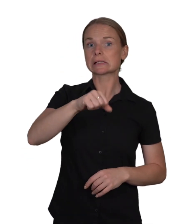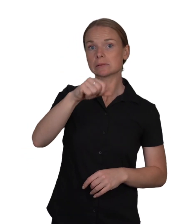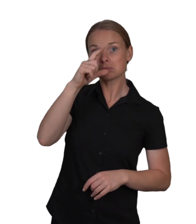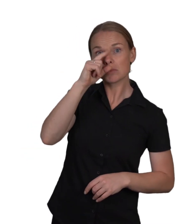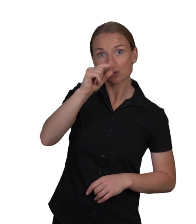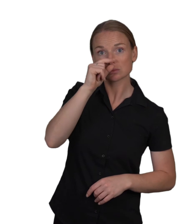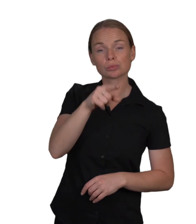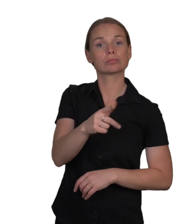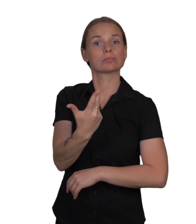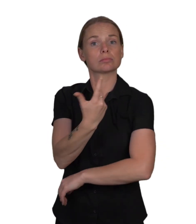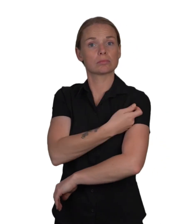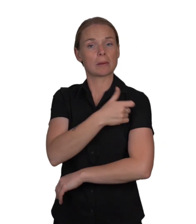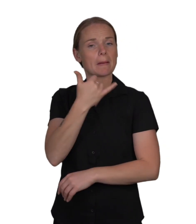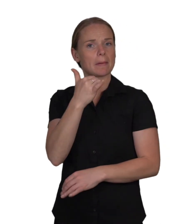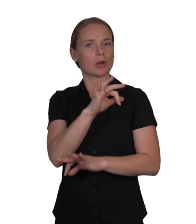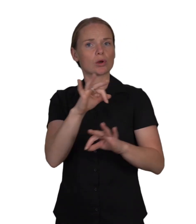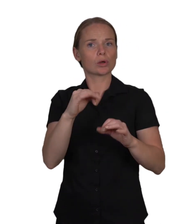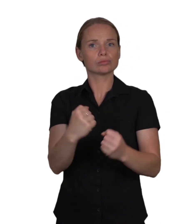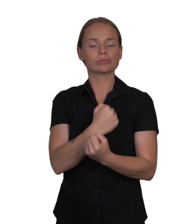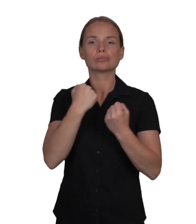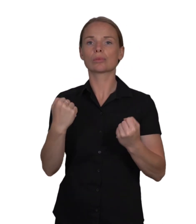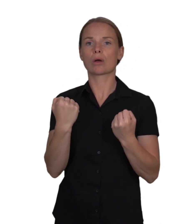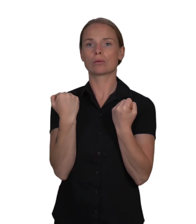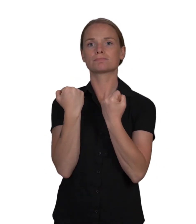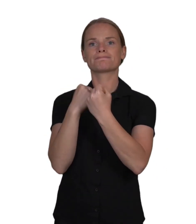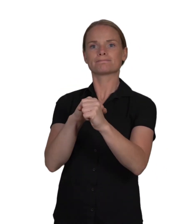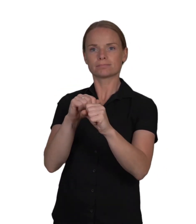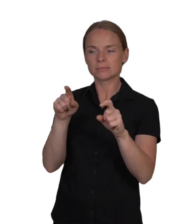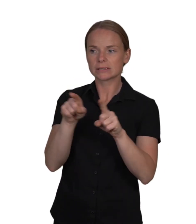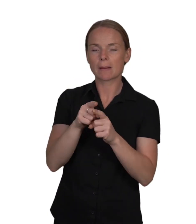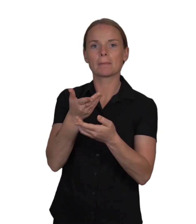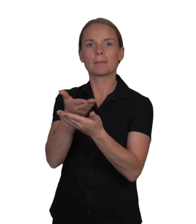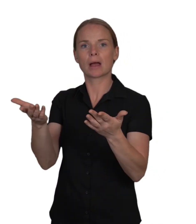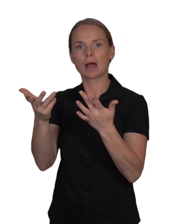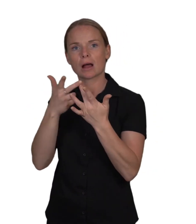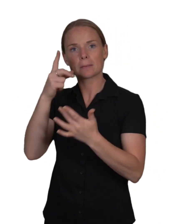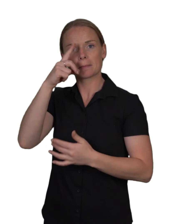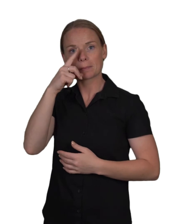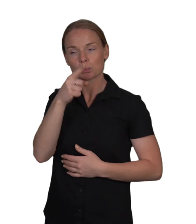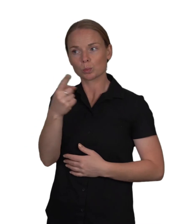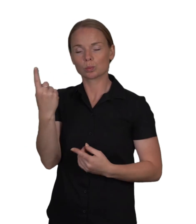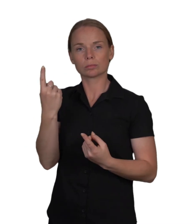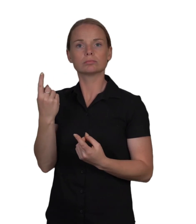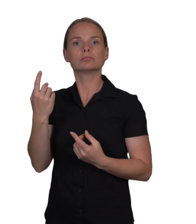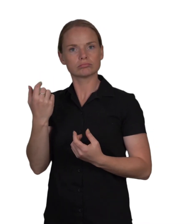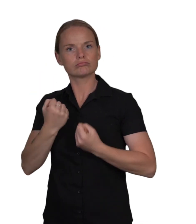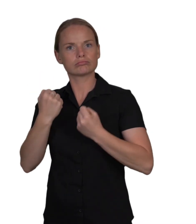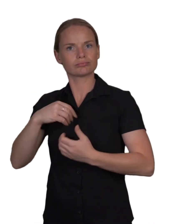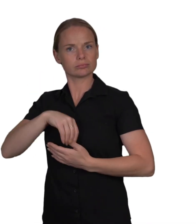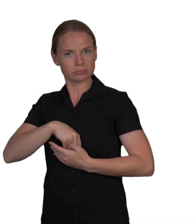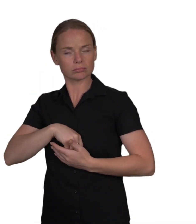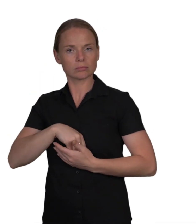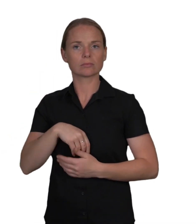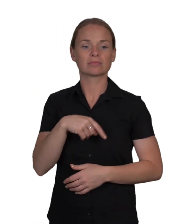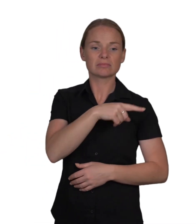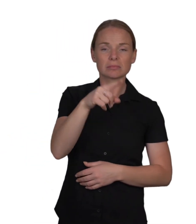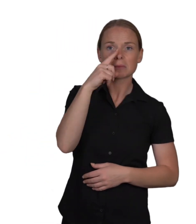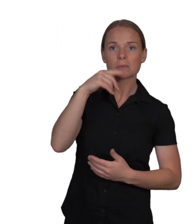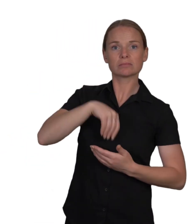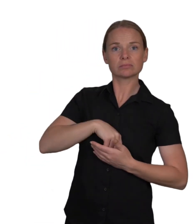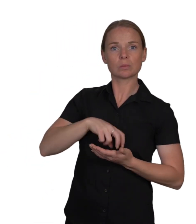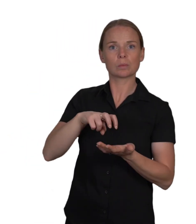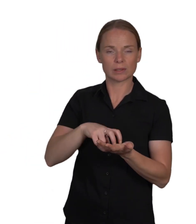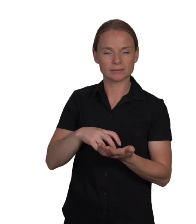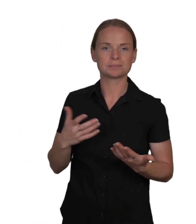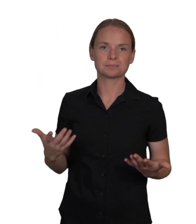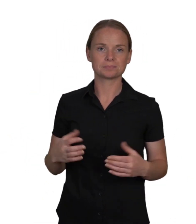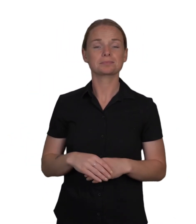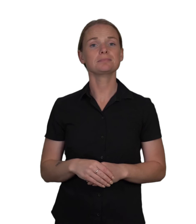Since some people with immunocompromise may have a reduced response to the vaccine,